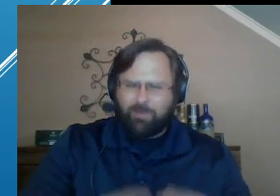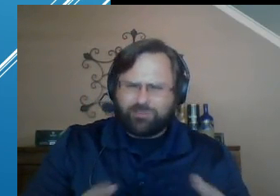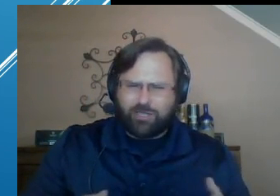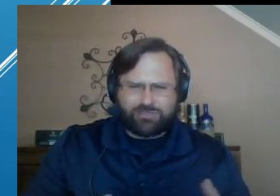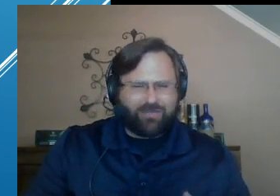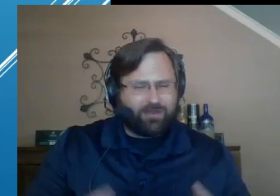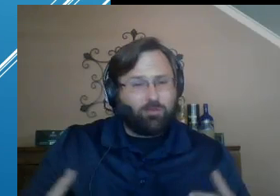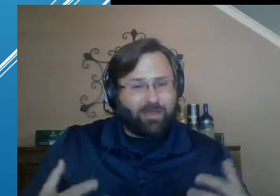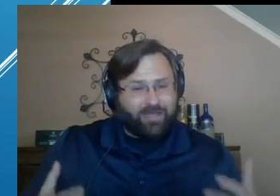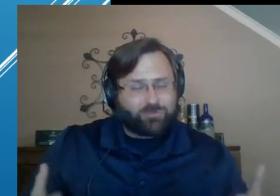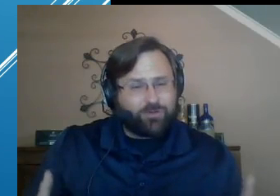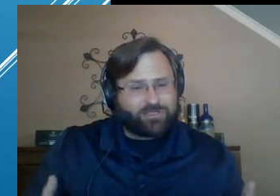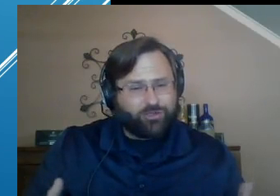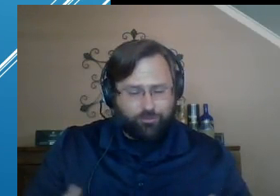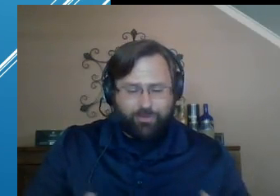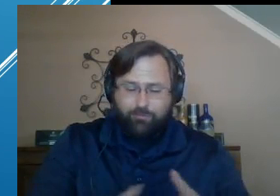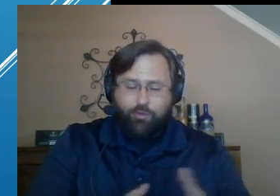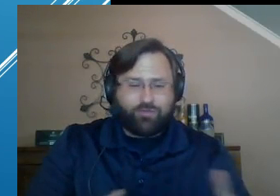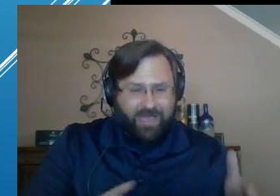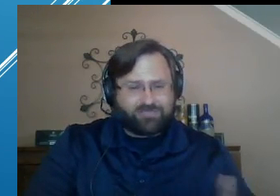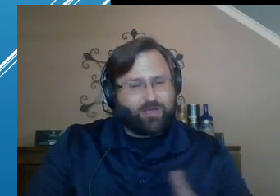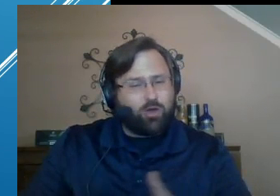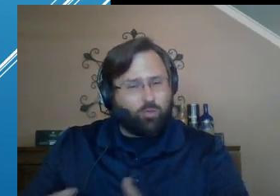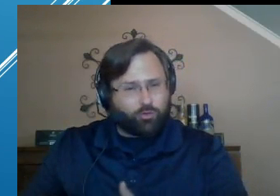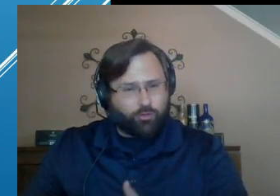but once you understand that in English we do this - we move the SVO word order